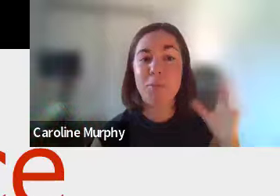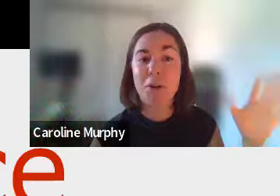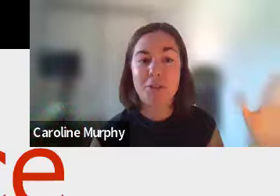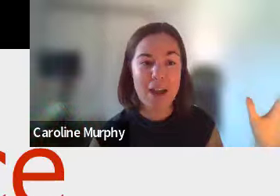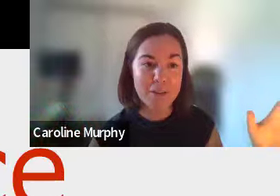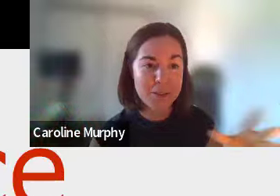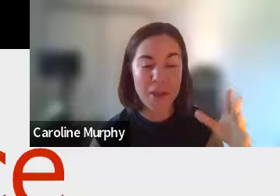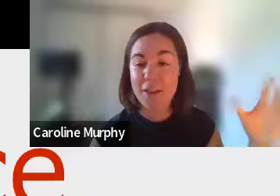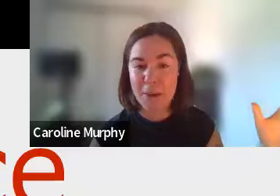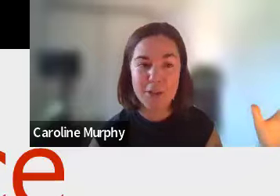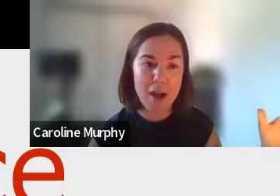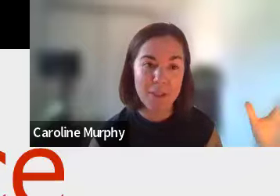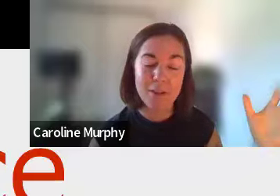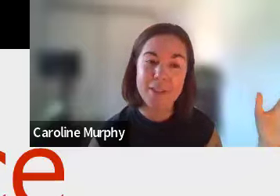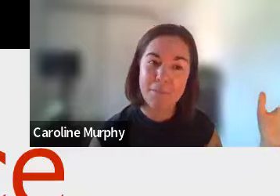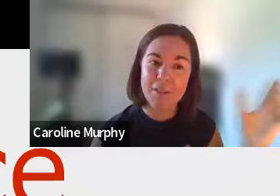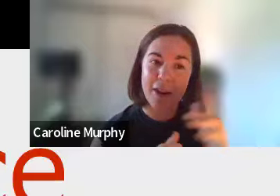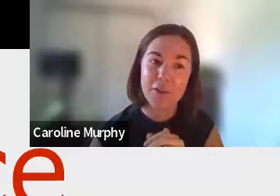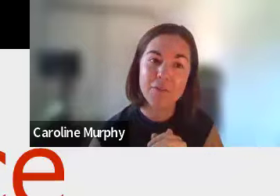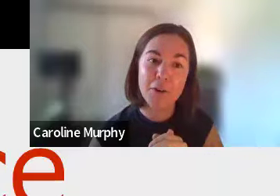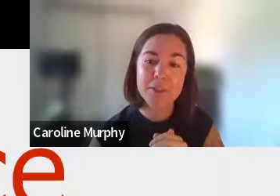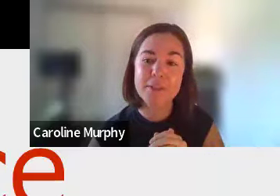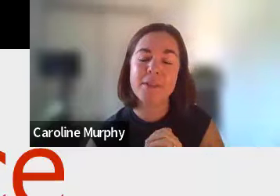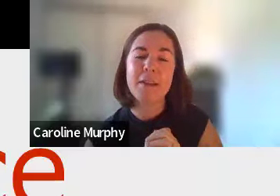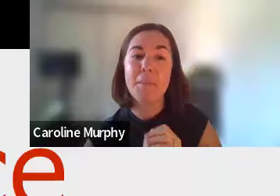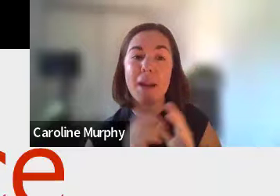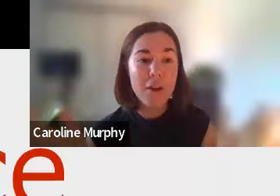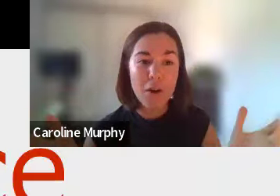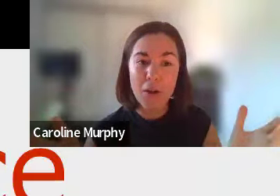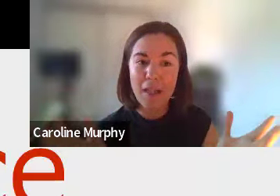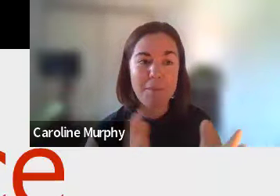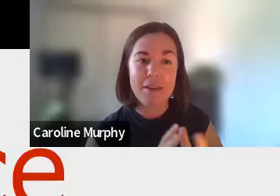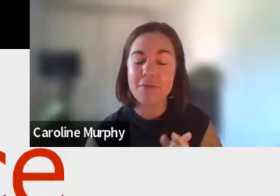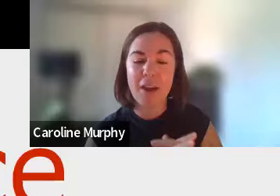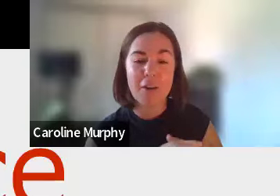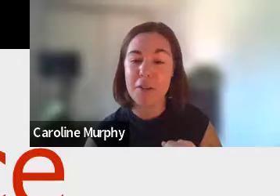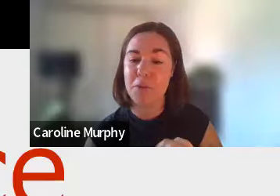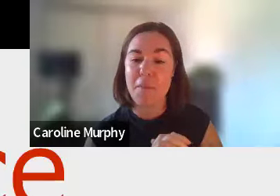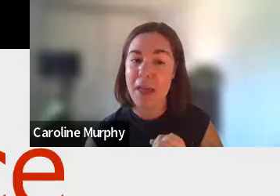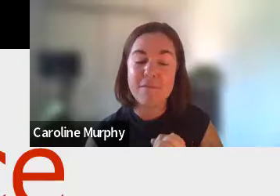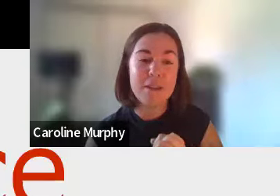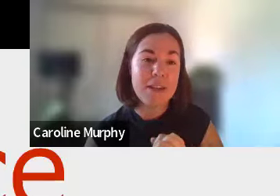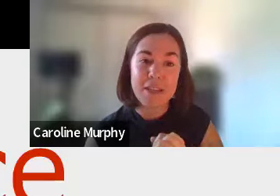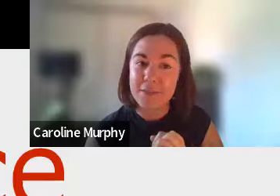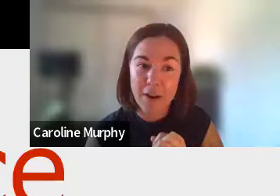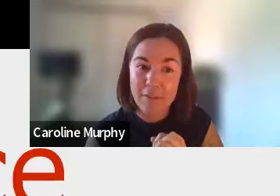was purged out of because I lost my job along with many other folks, but federal employment was very